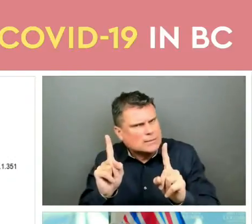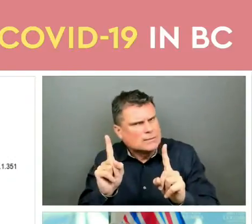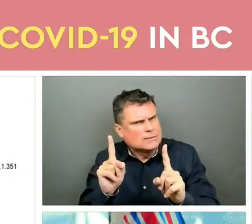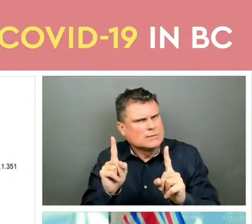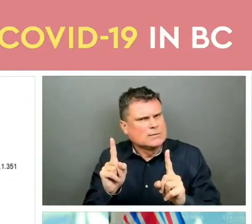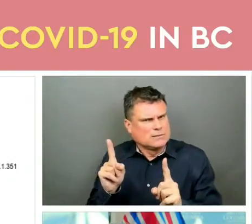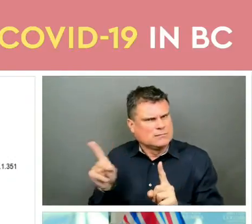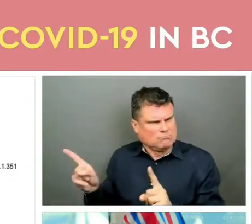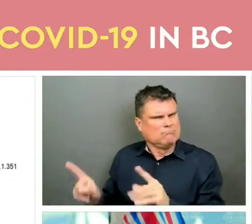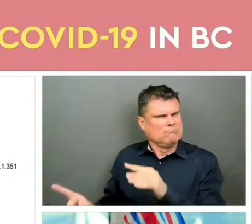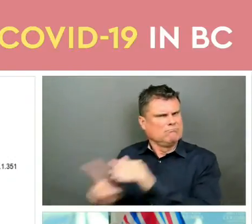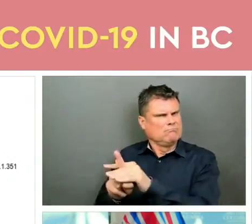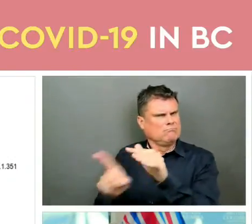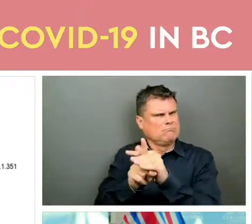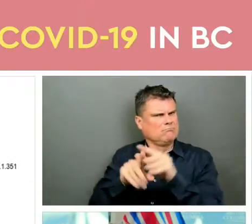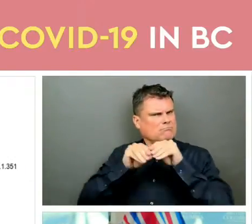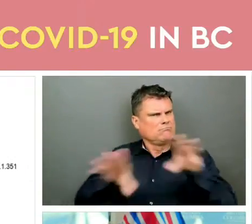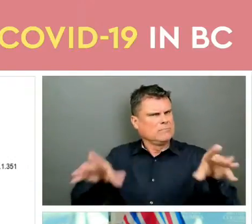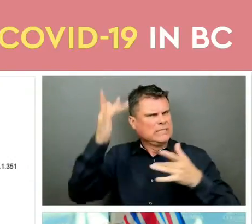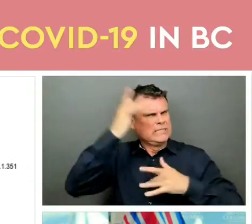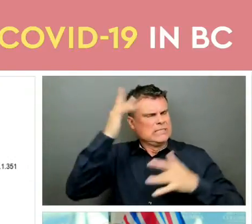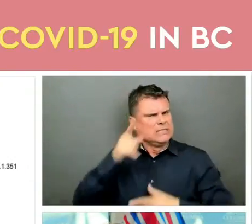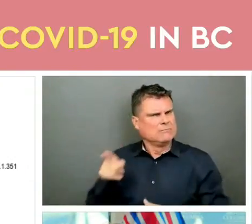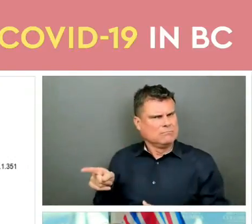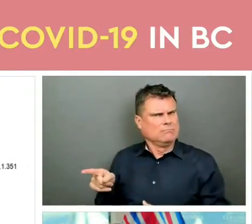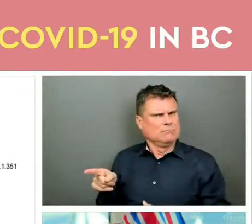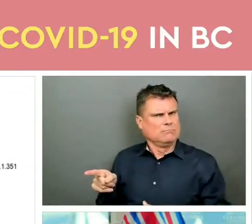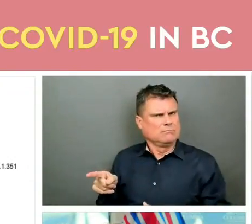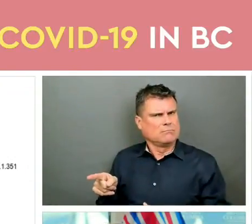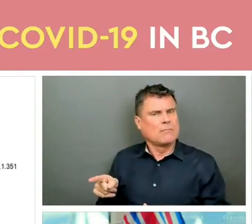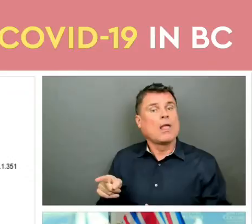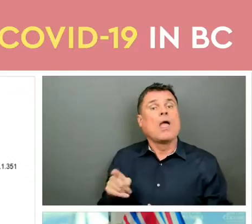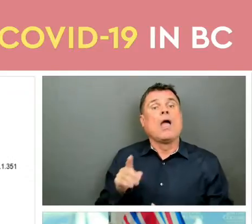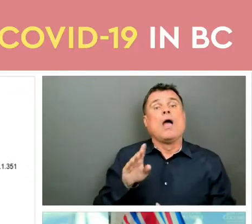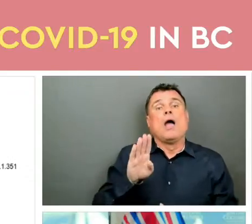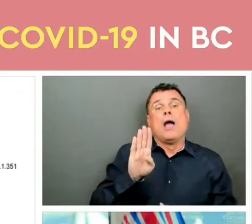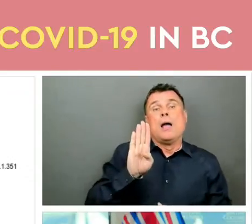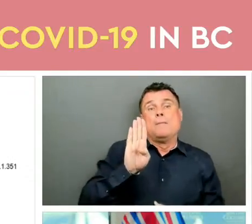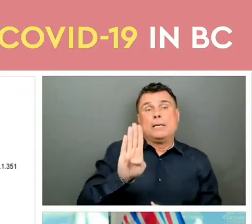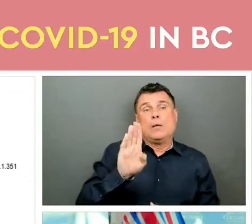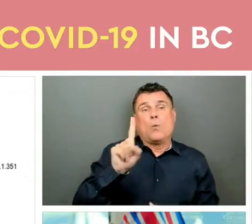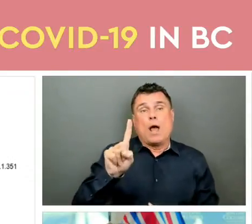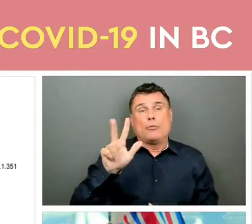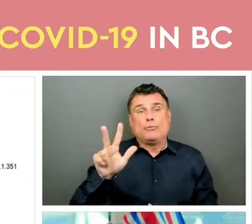But it is one that's been causing a lot F oh illness over the last few months.